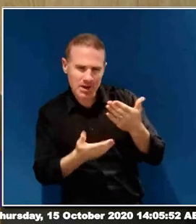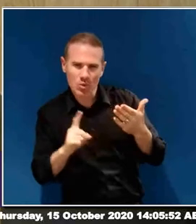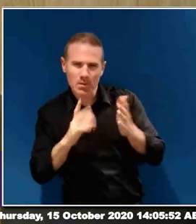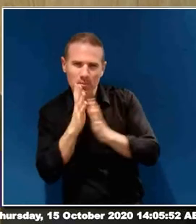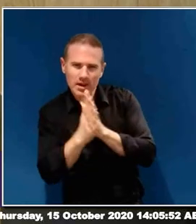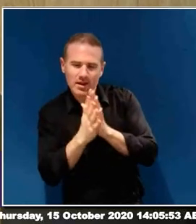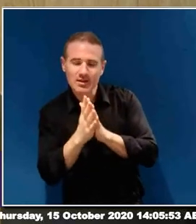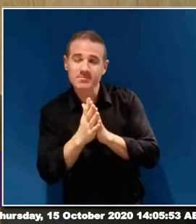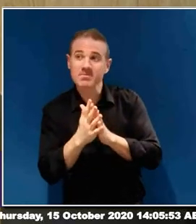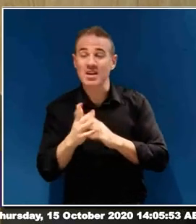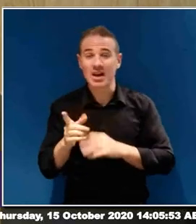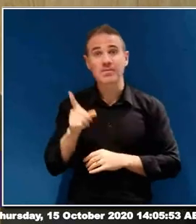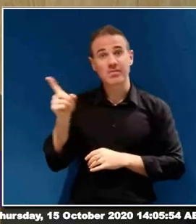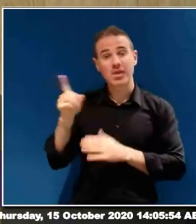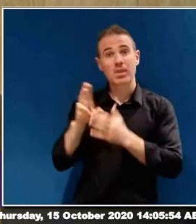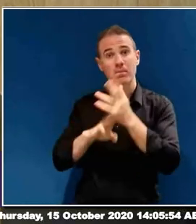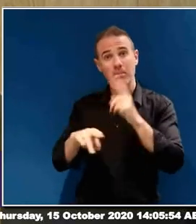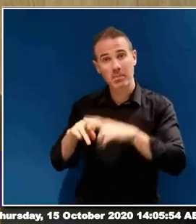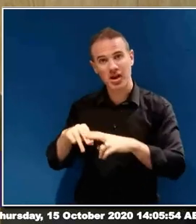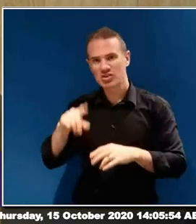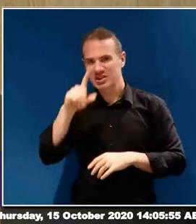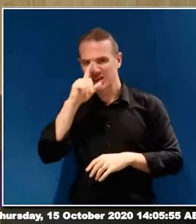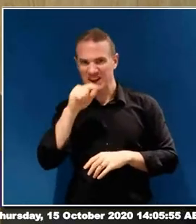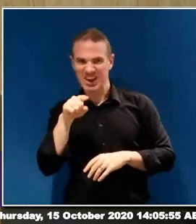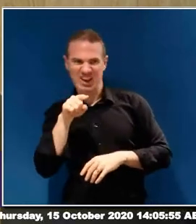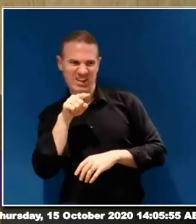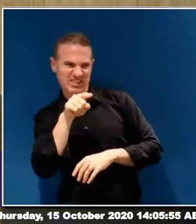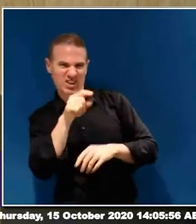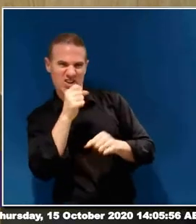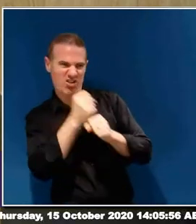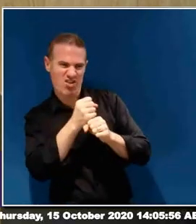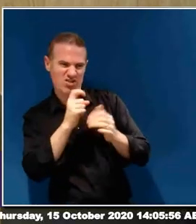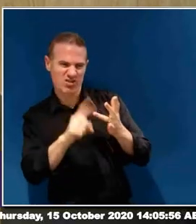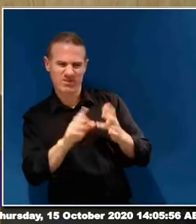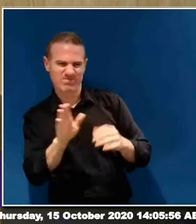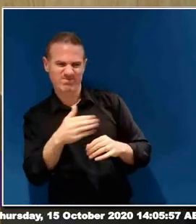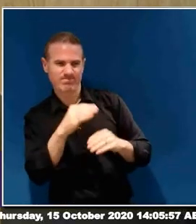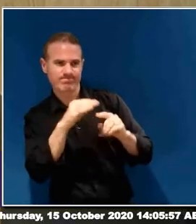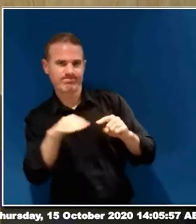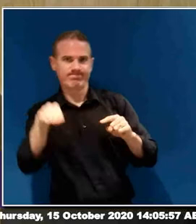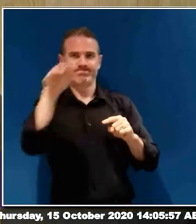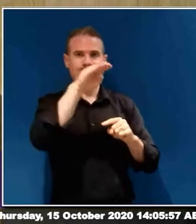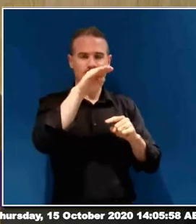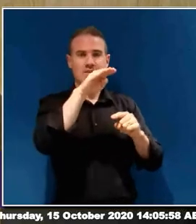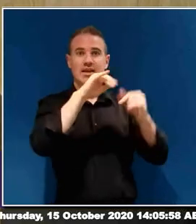further information, go to another specialist, or just have more discussion about what it means.